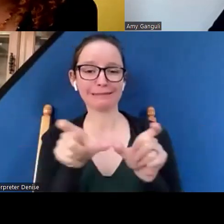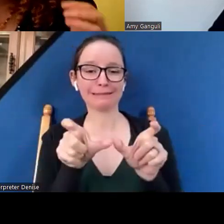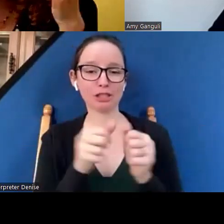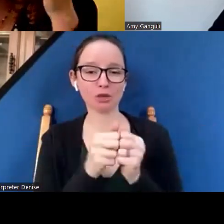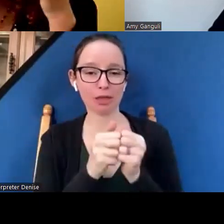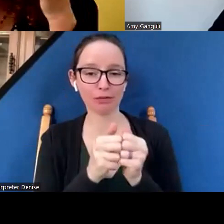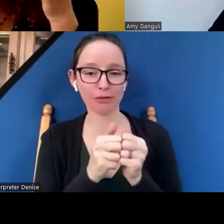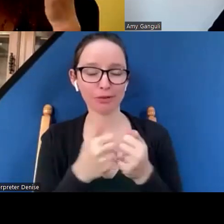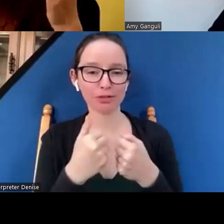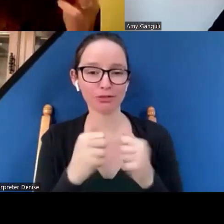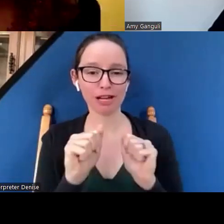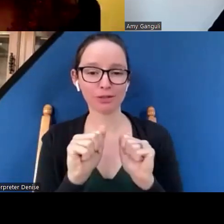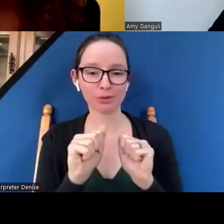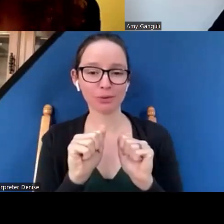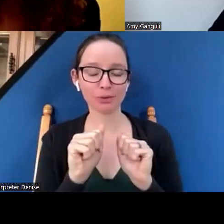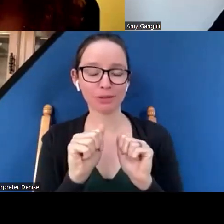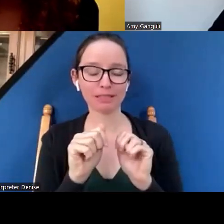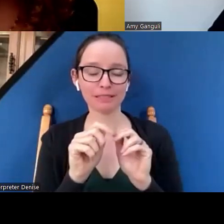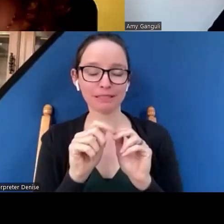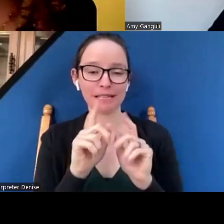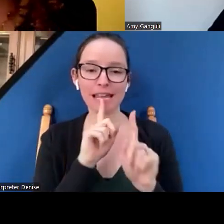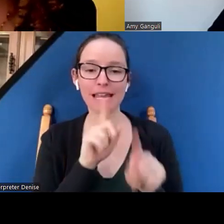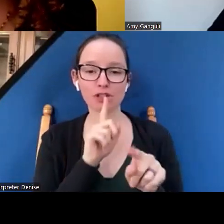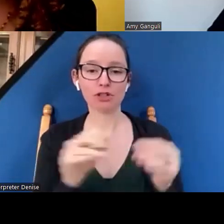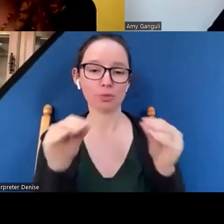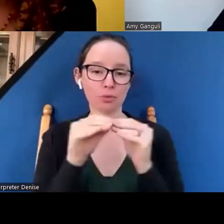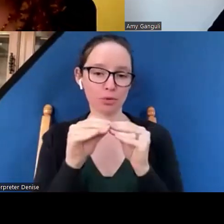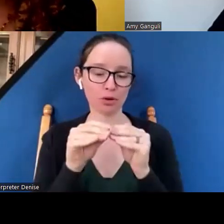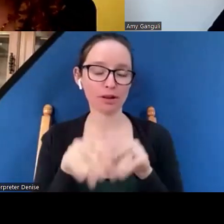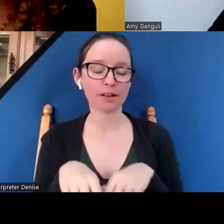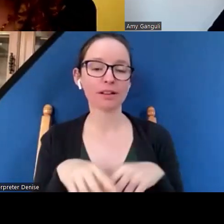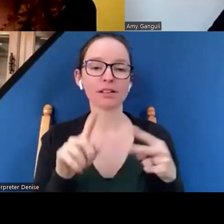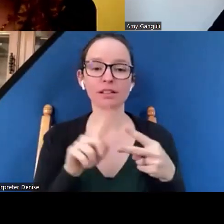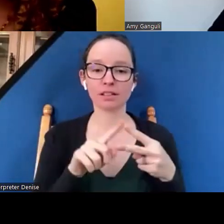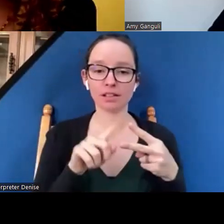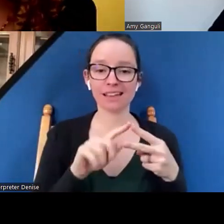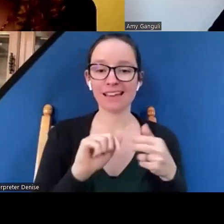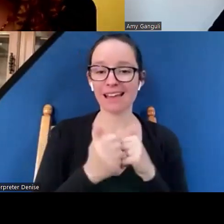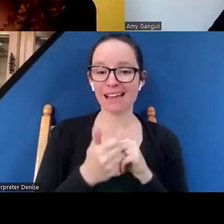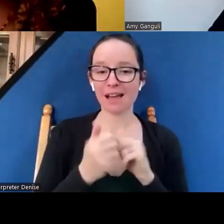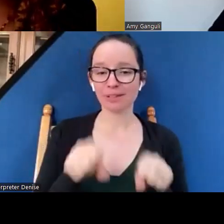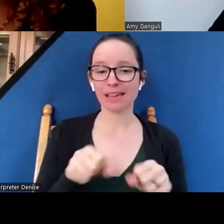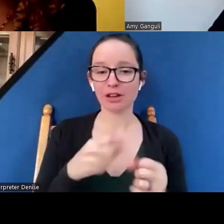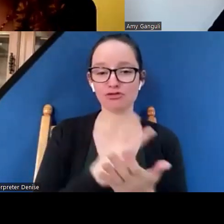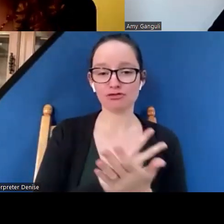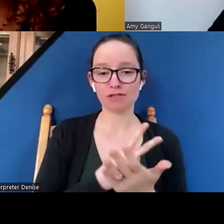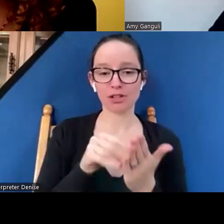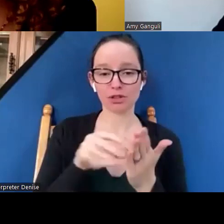and get more of these in. So one is how can graduate student training begin to foster